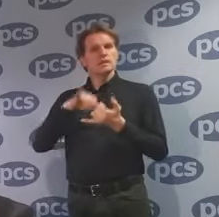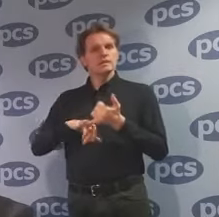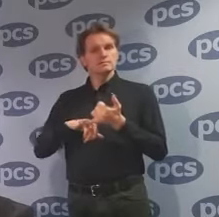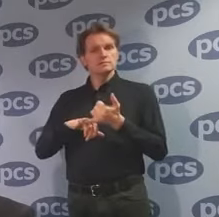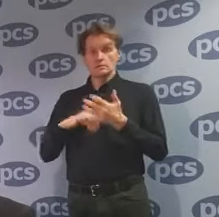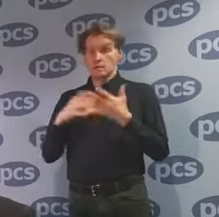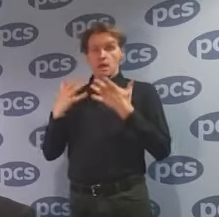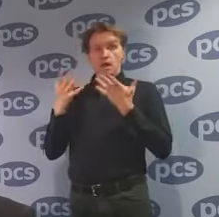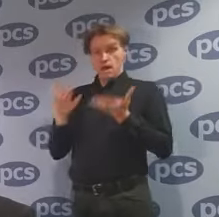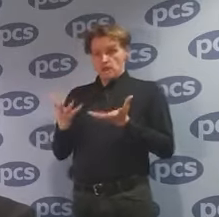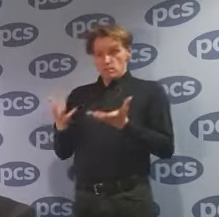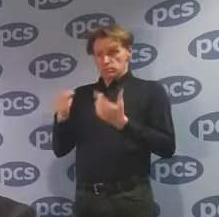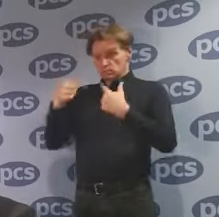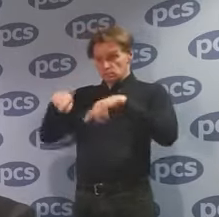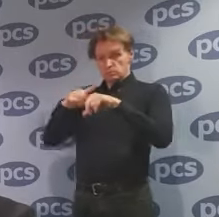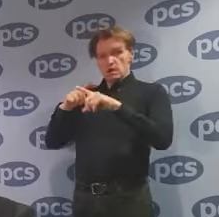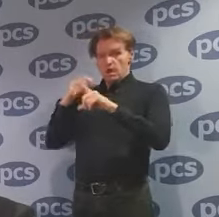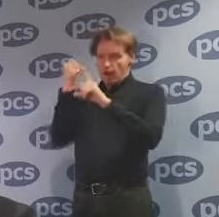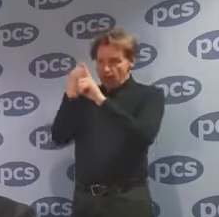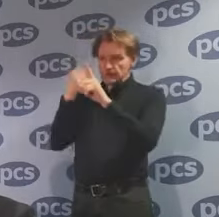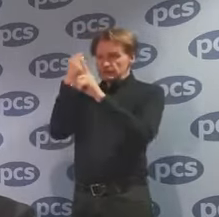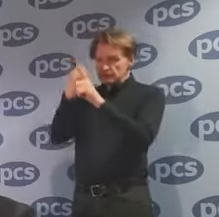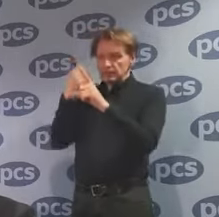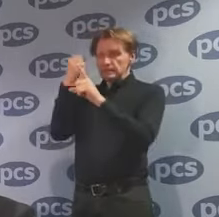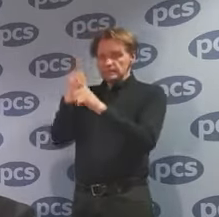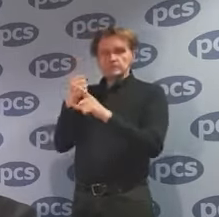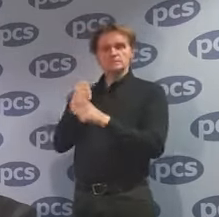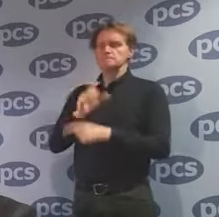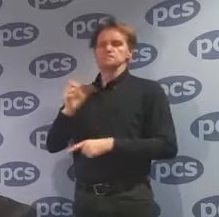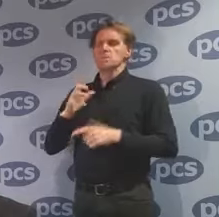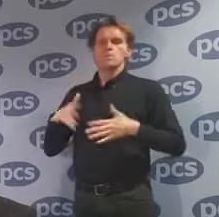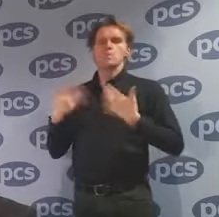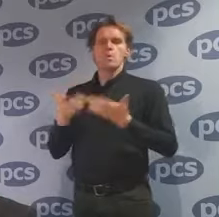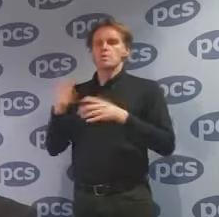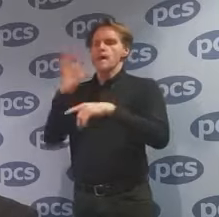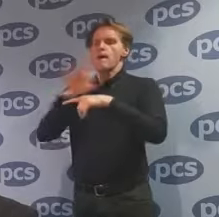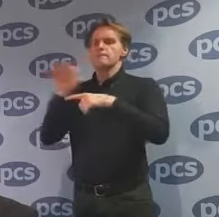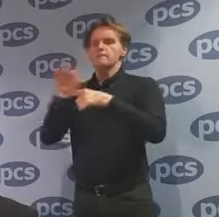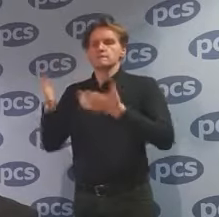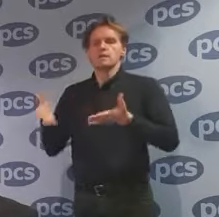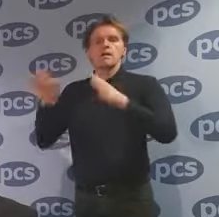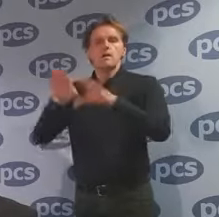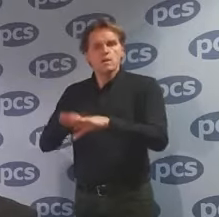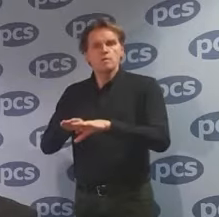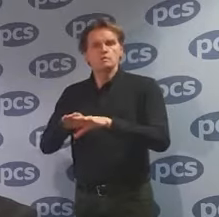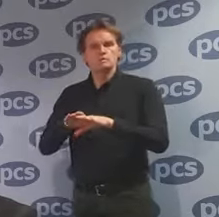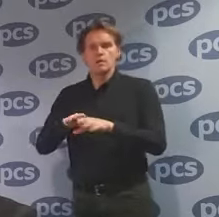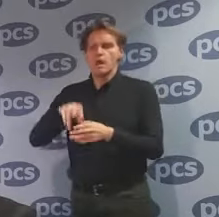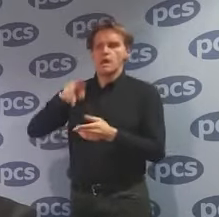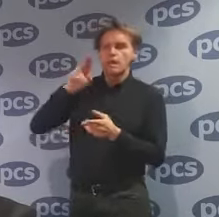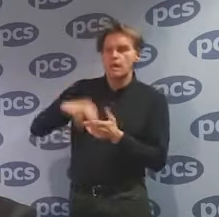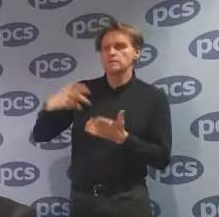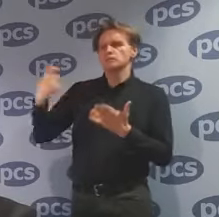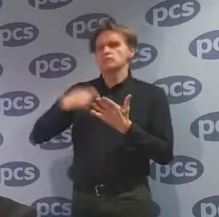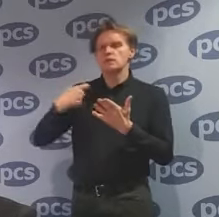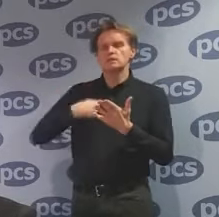with our activists is we should be fighting the office closures we should be doing all we can to prevent the redundancies but crucially if people are